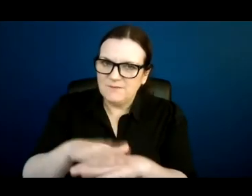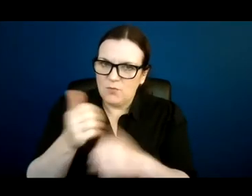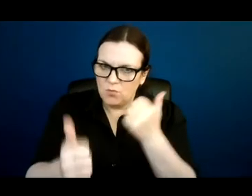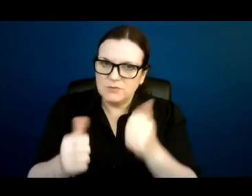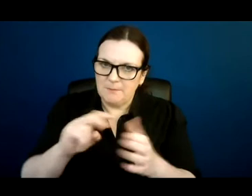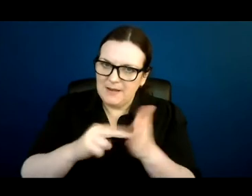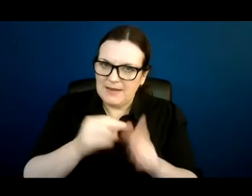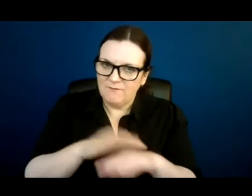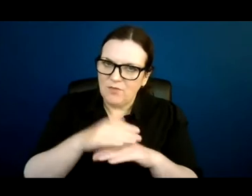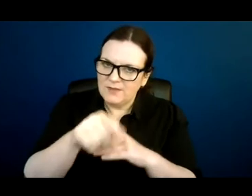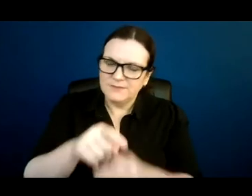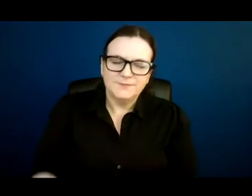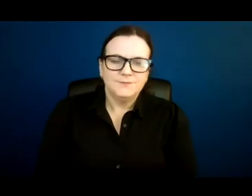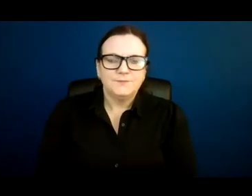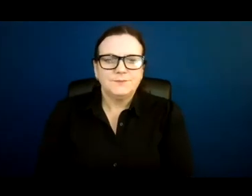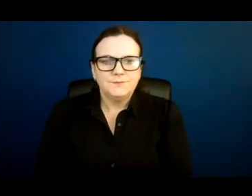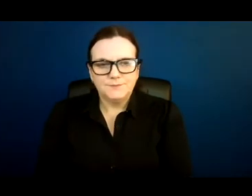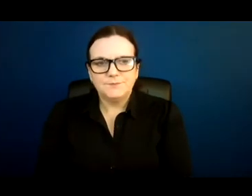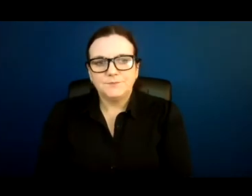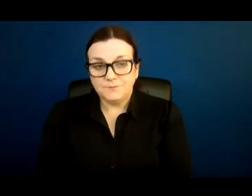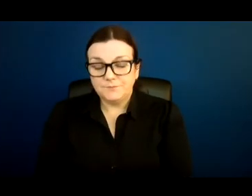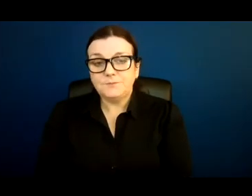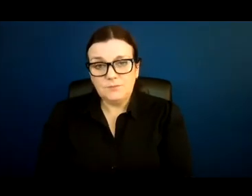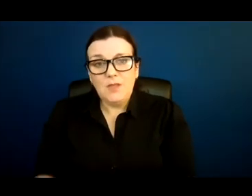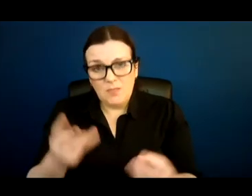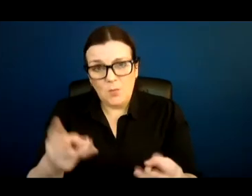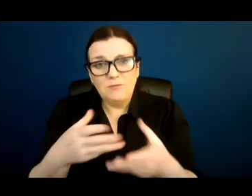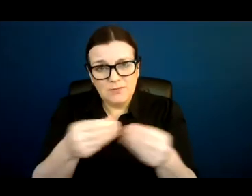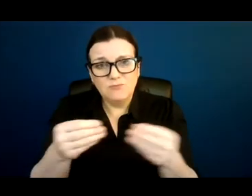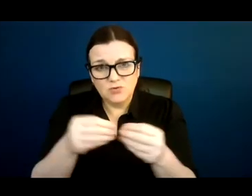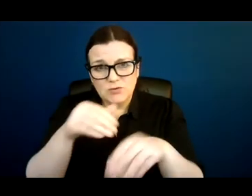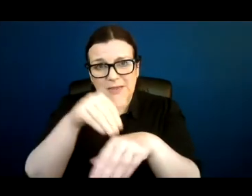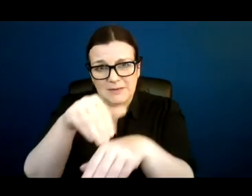Similarly, there are going to be resource implications for the Circuit Court in terms